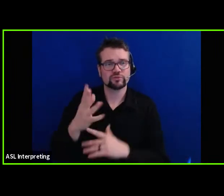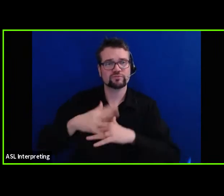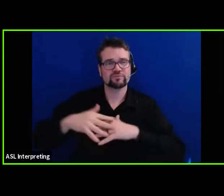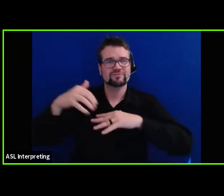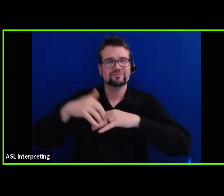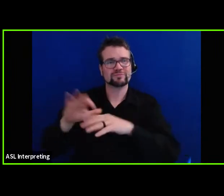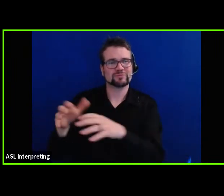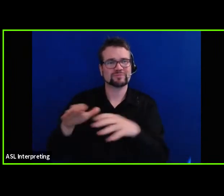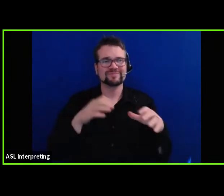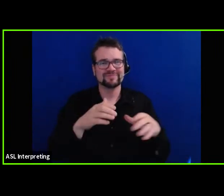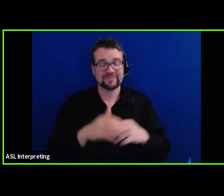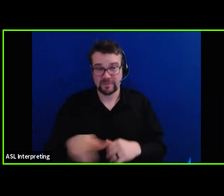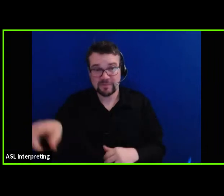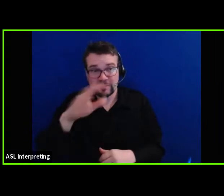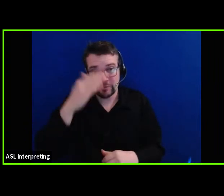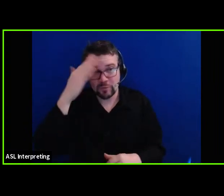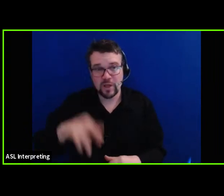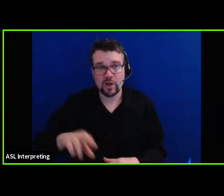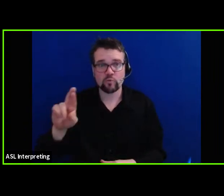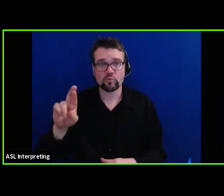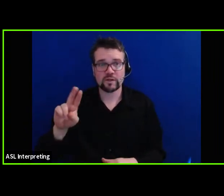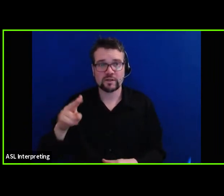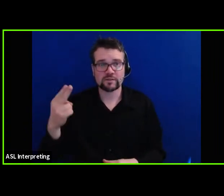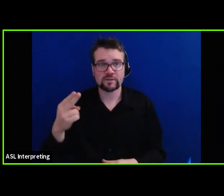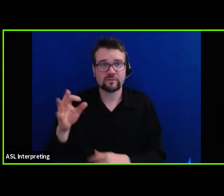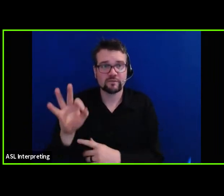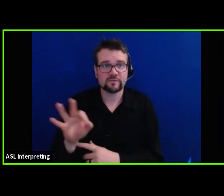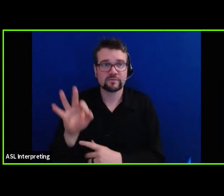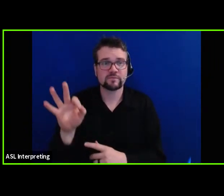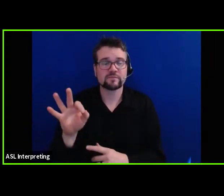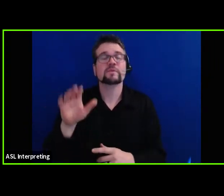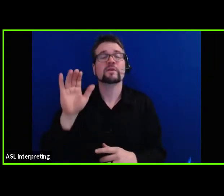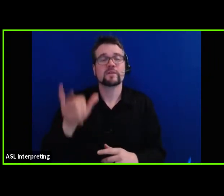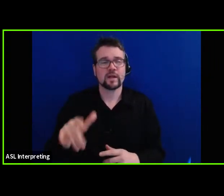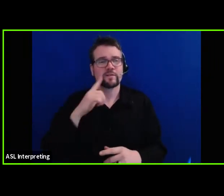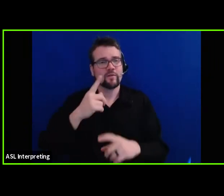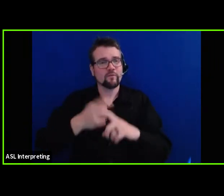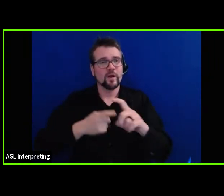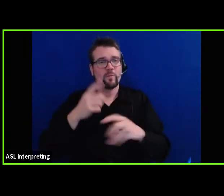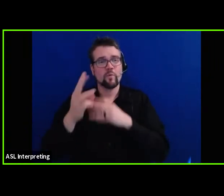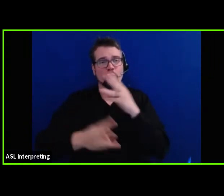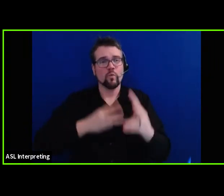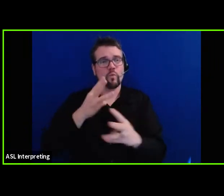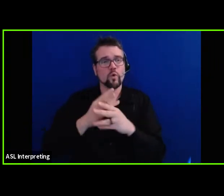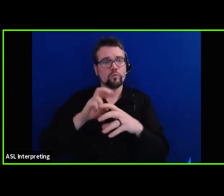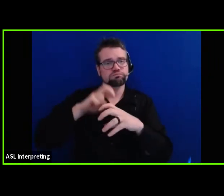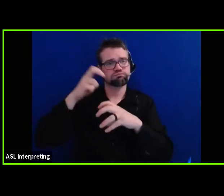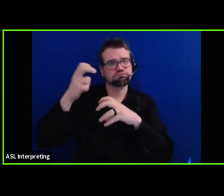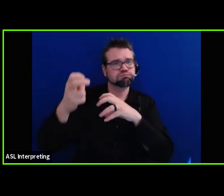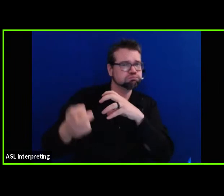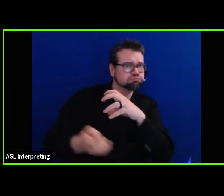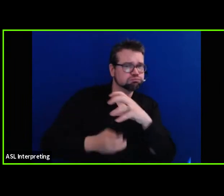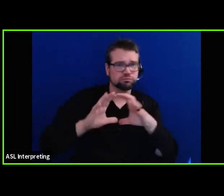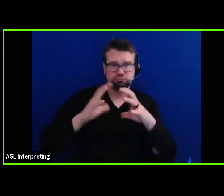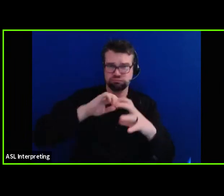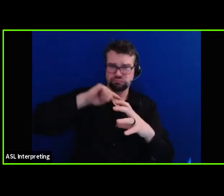ESTABLISHED FOLLOWING RICK HANSEN'S MAN IN MOTION WORLD TOUR DURING WHICH HE WHEELED AROUND THE WORLD THROUGH 40